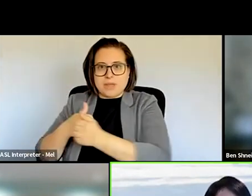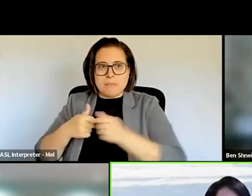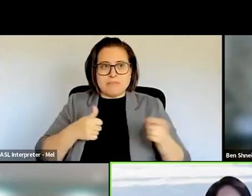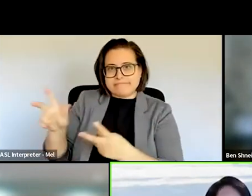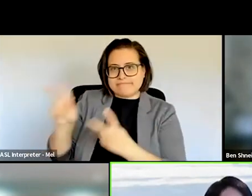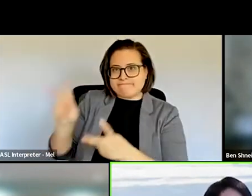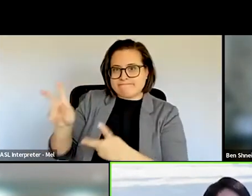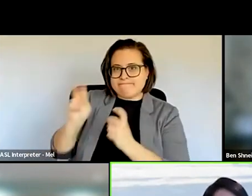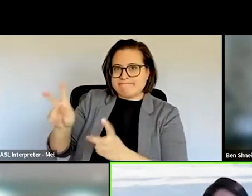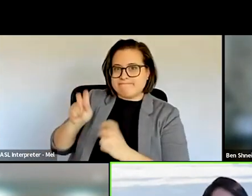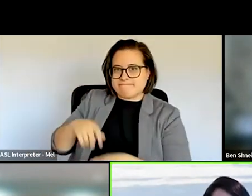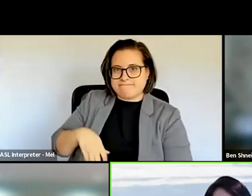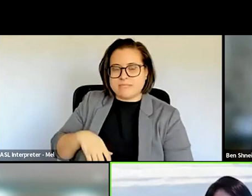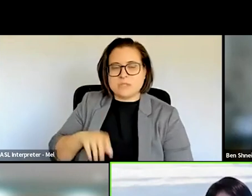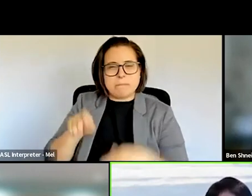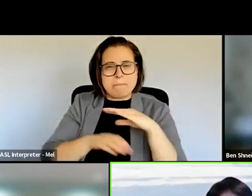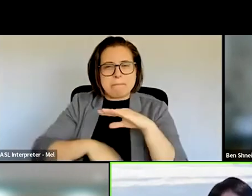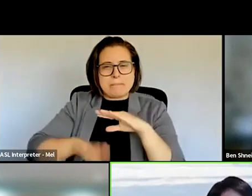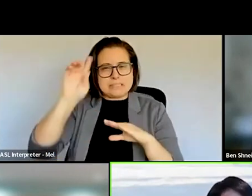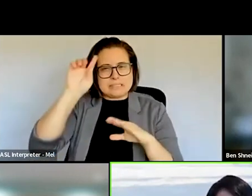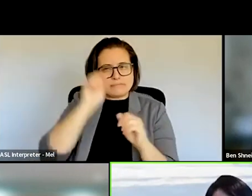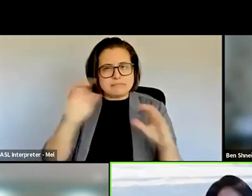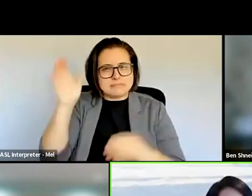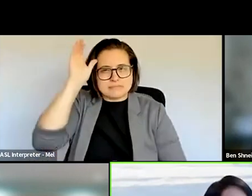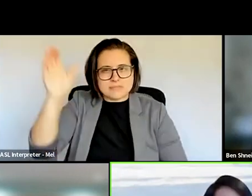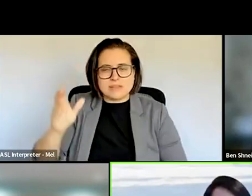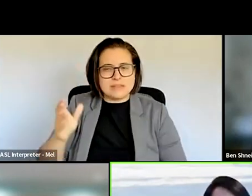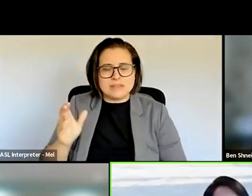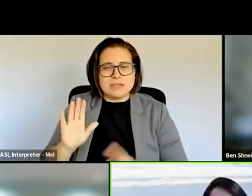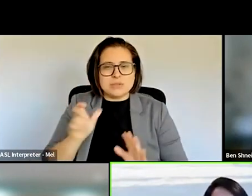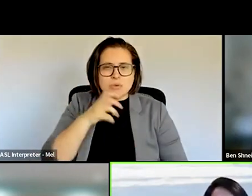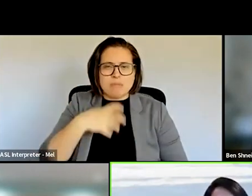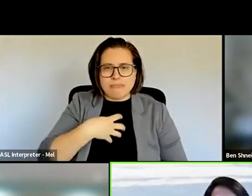So that's the basic idea is that you don't use it as is don't complain about where it is today